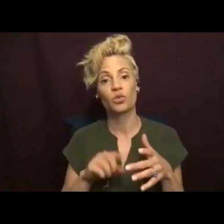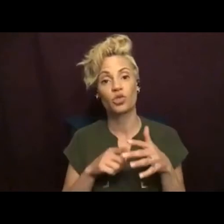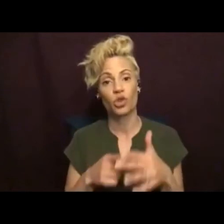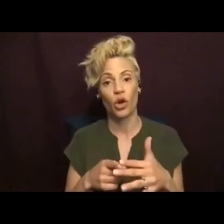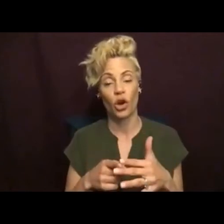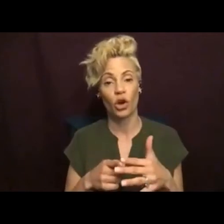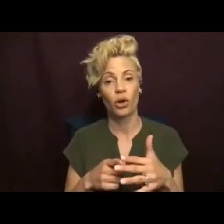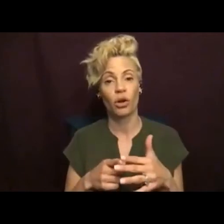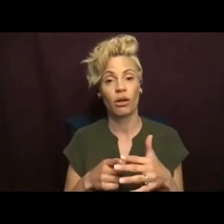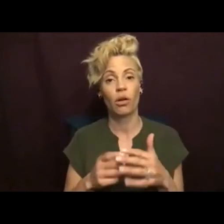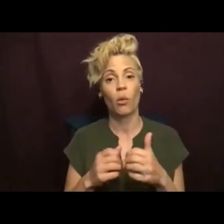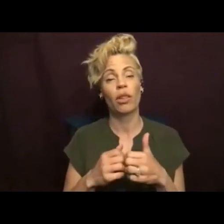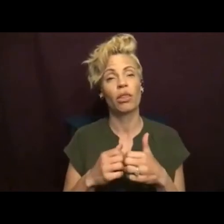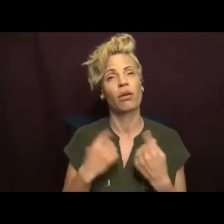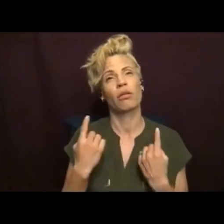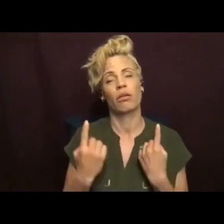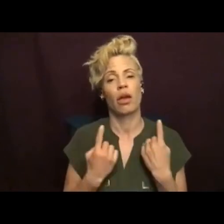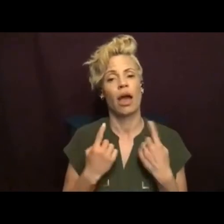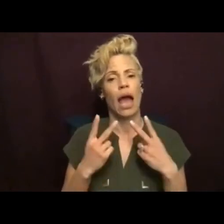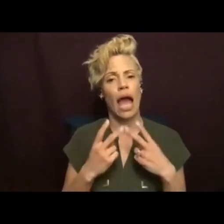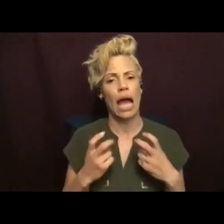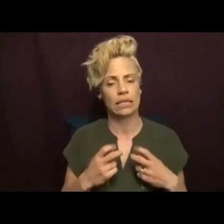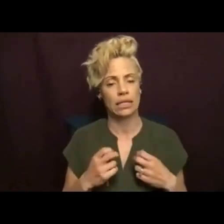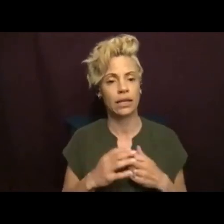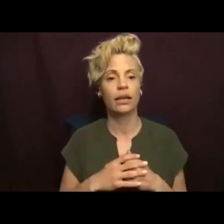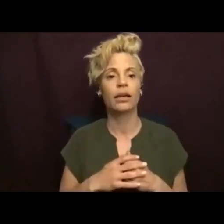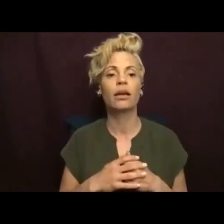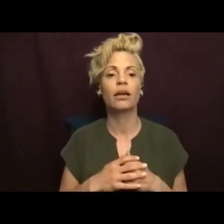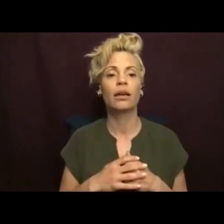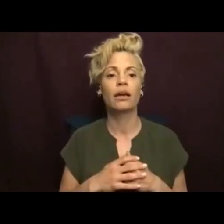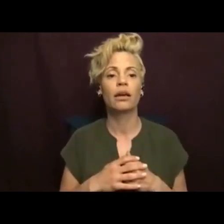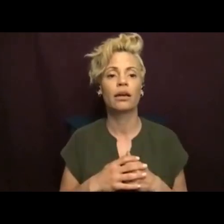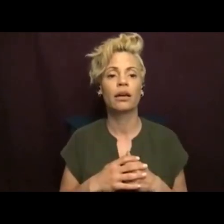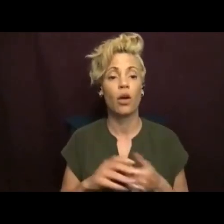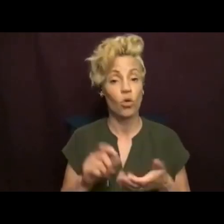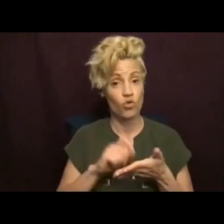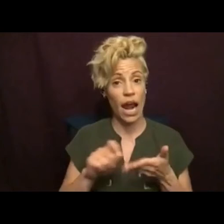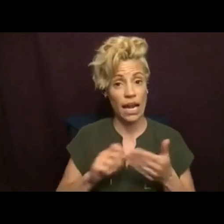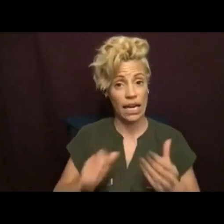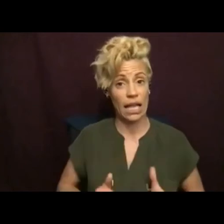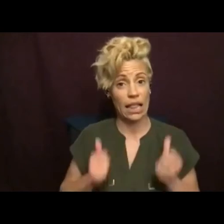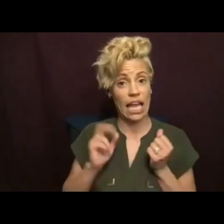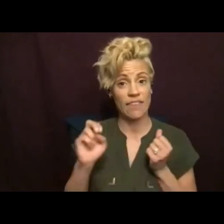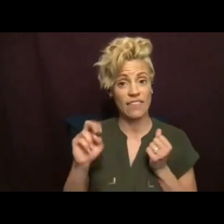if a writing life is even possible for disabled writers who aren't at least middle class.